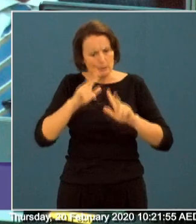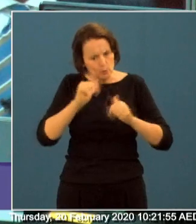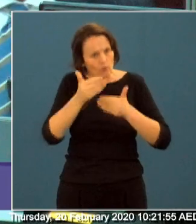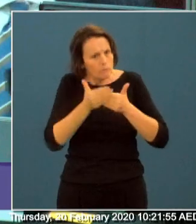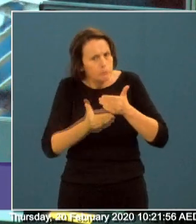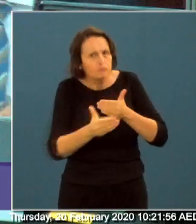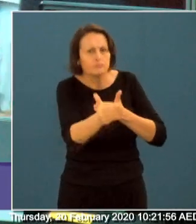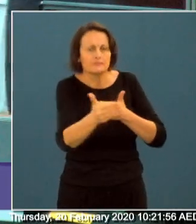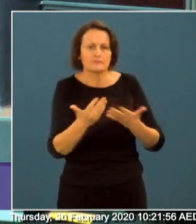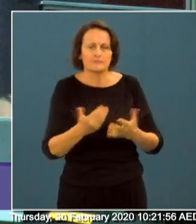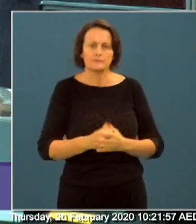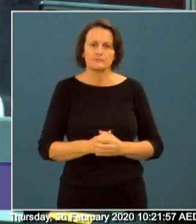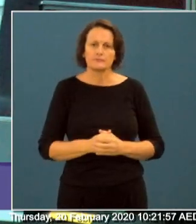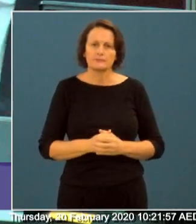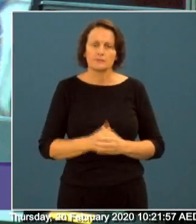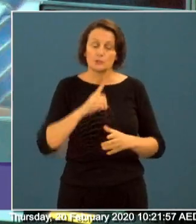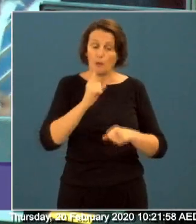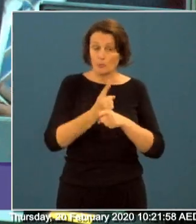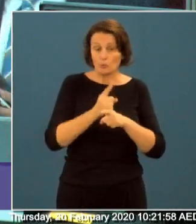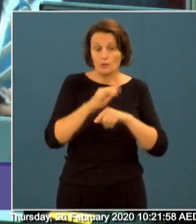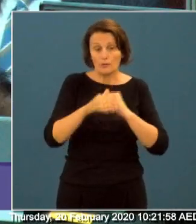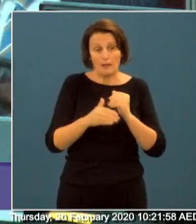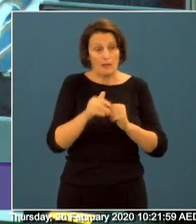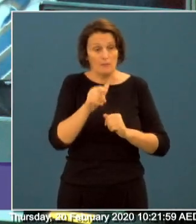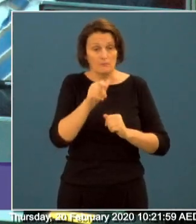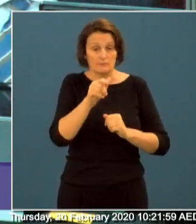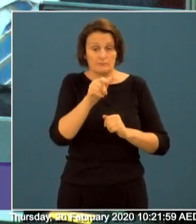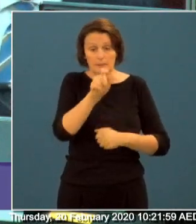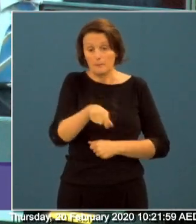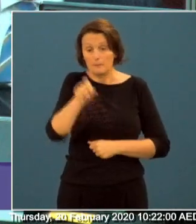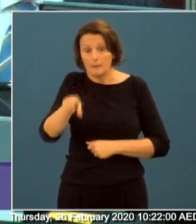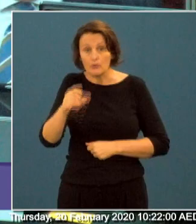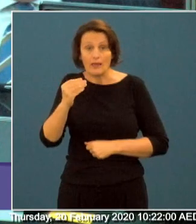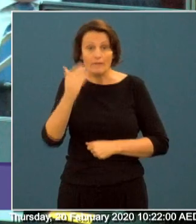which includes people with cognitive or intellectual disability?